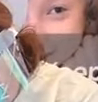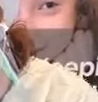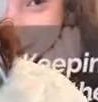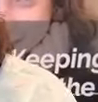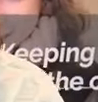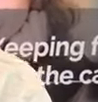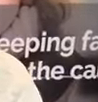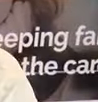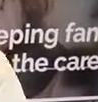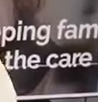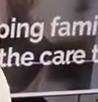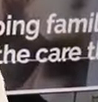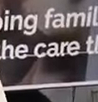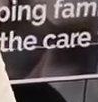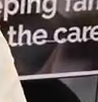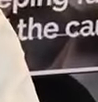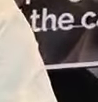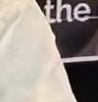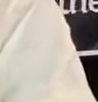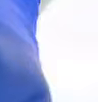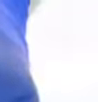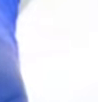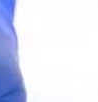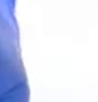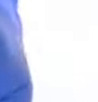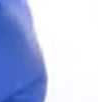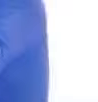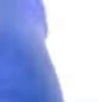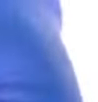On average, it takes about three days to get their results, but that depends on